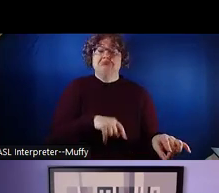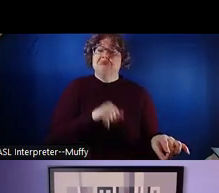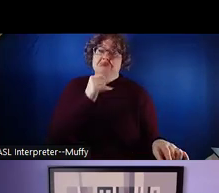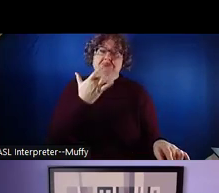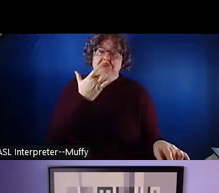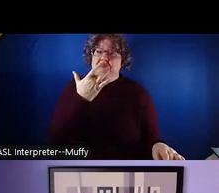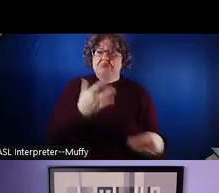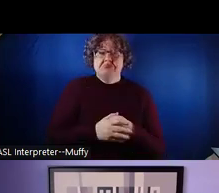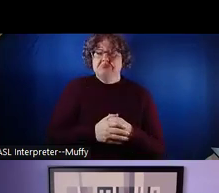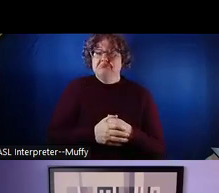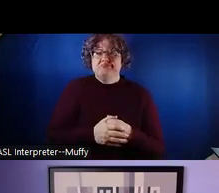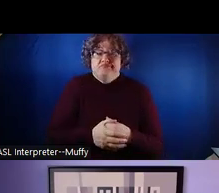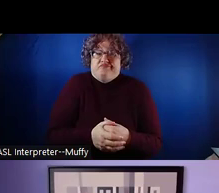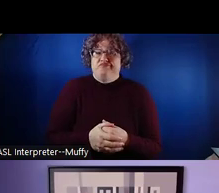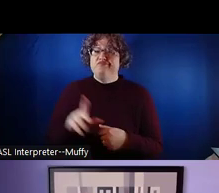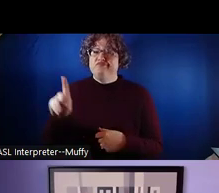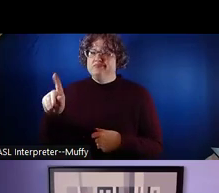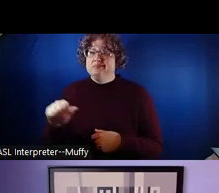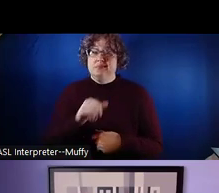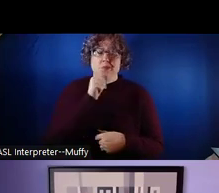for disabled or non-disabled people.